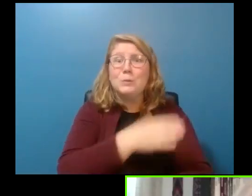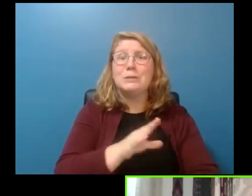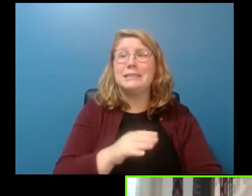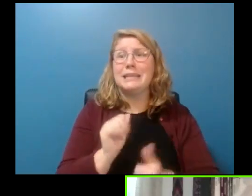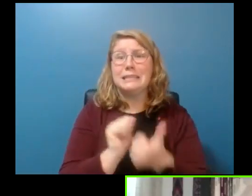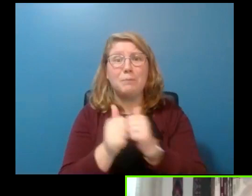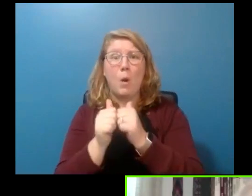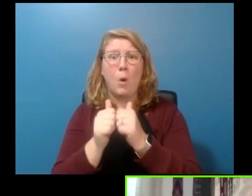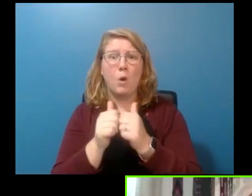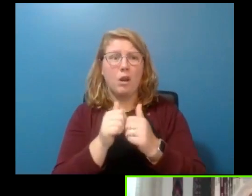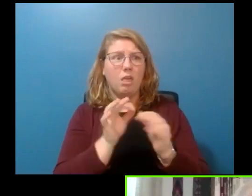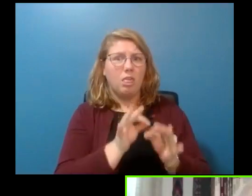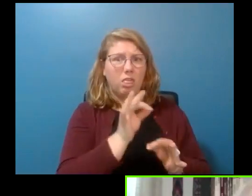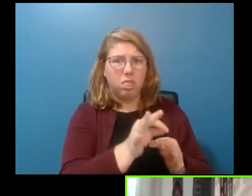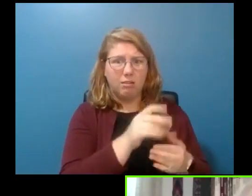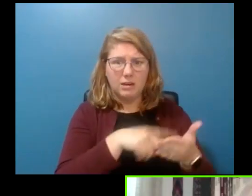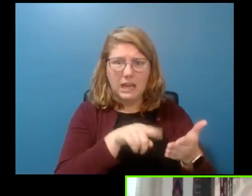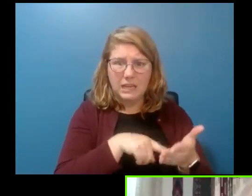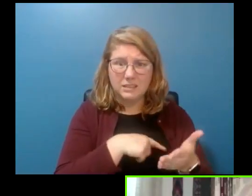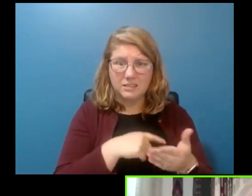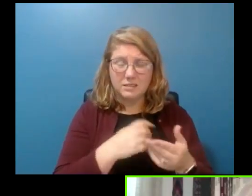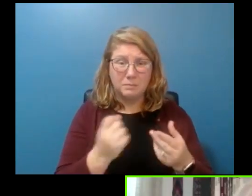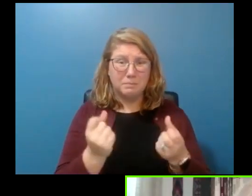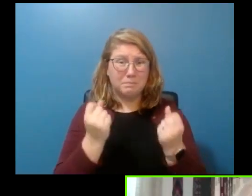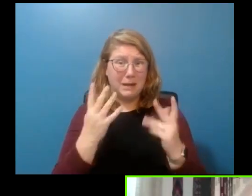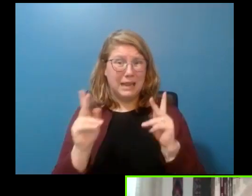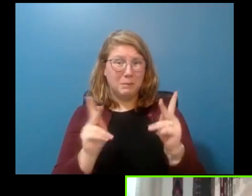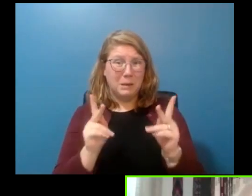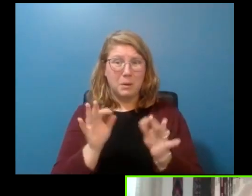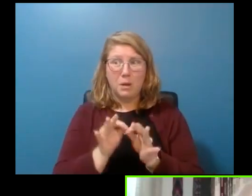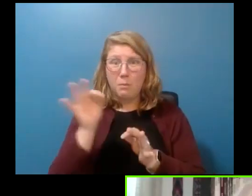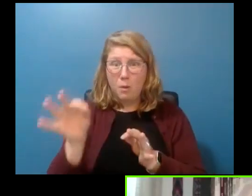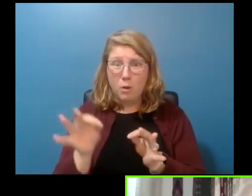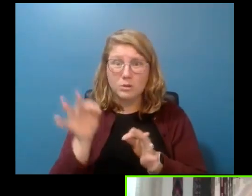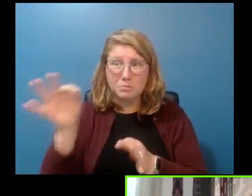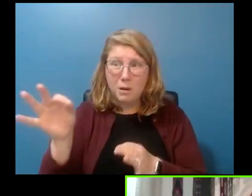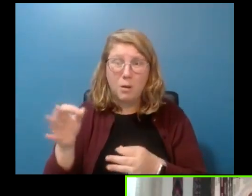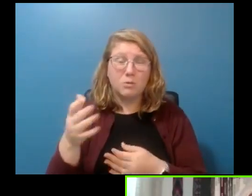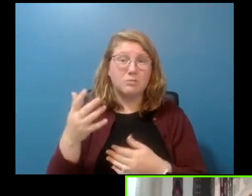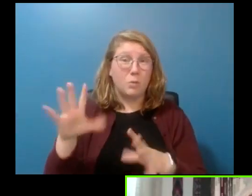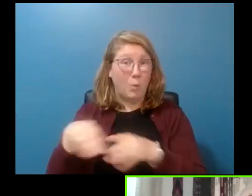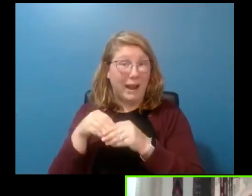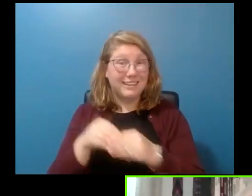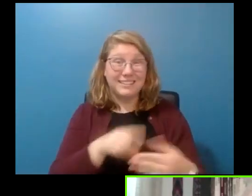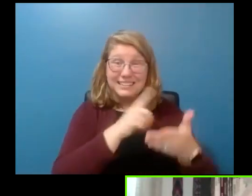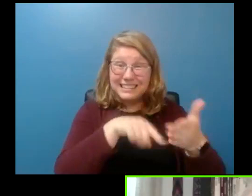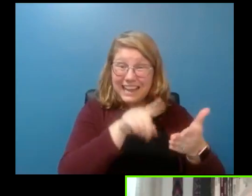and that created its own stresses, right, because we're not just used to that.